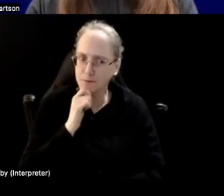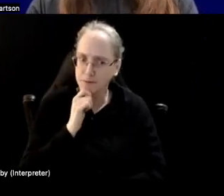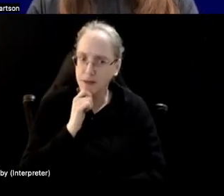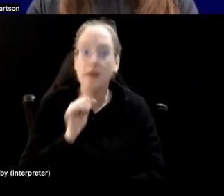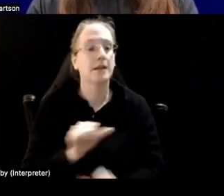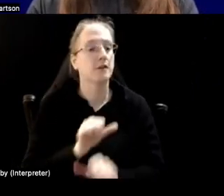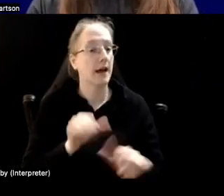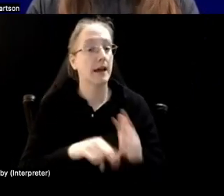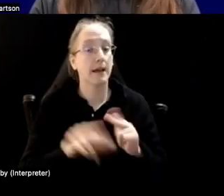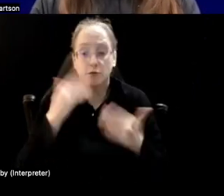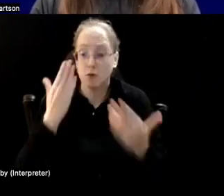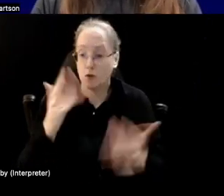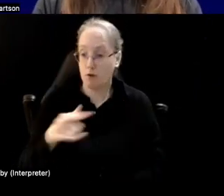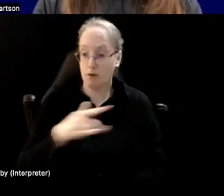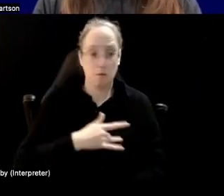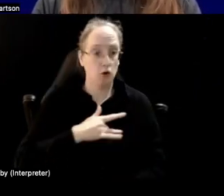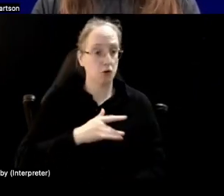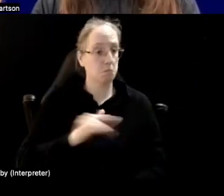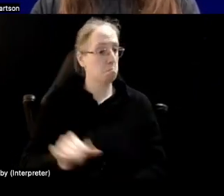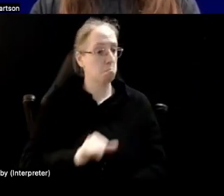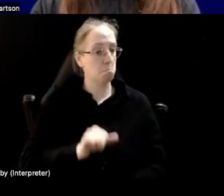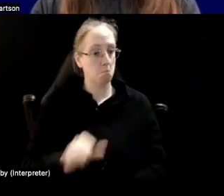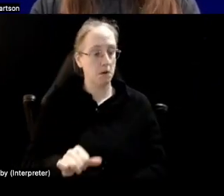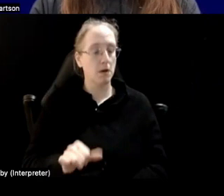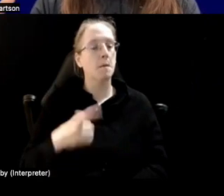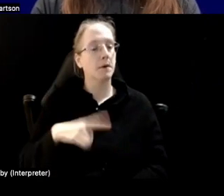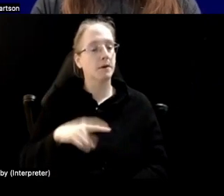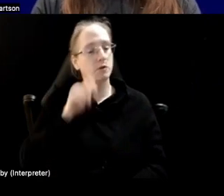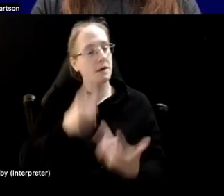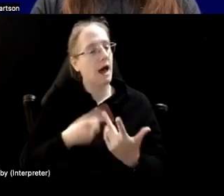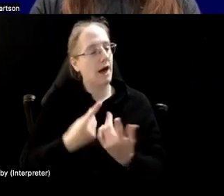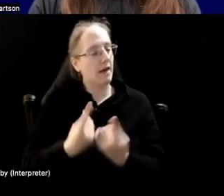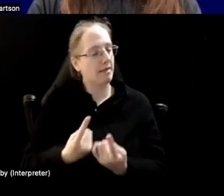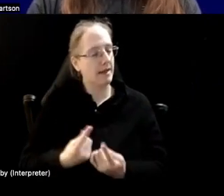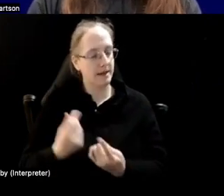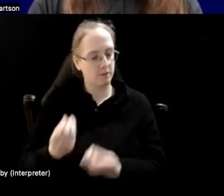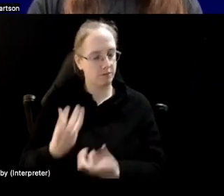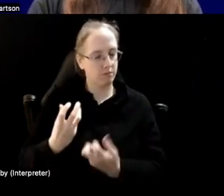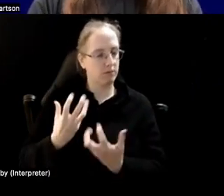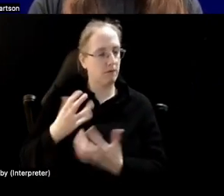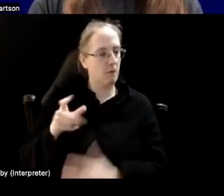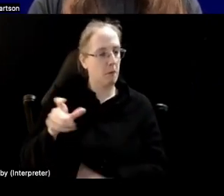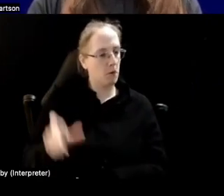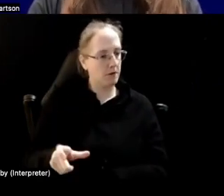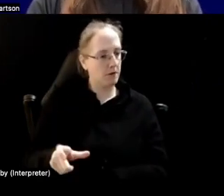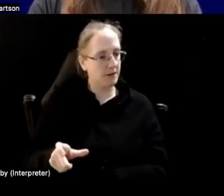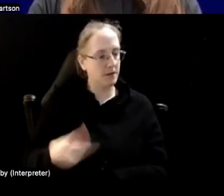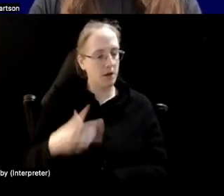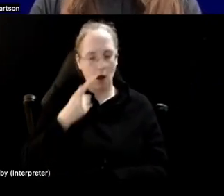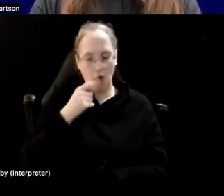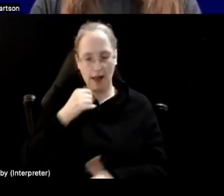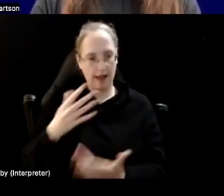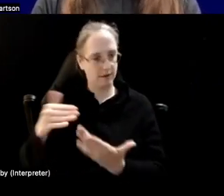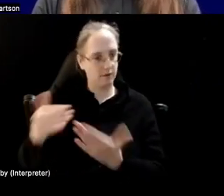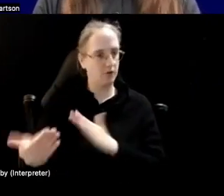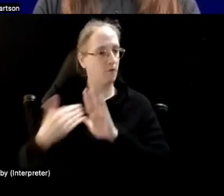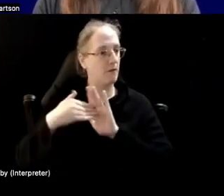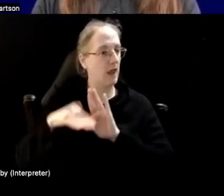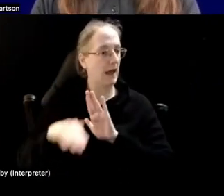that's okay because there will be signals from them that you can still reflect back to them.